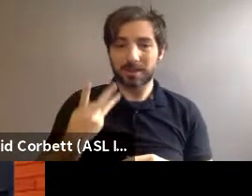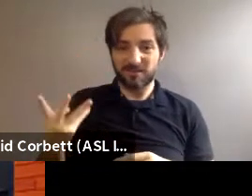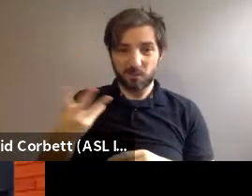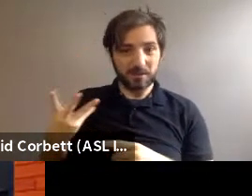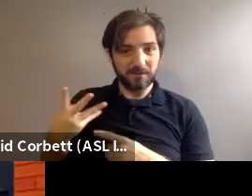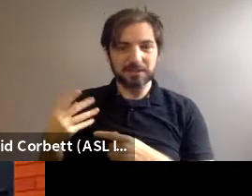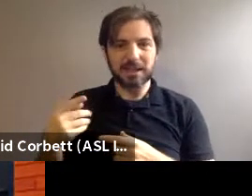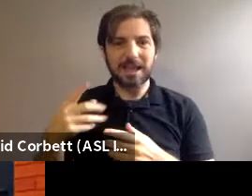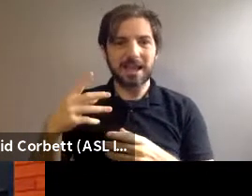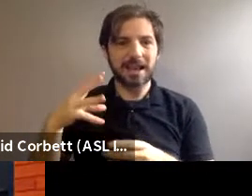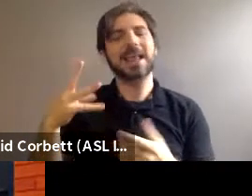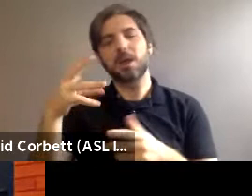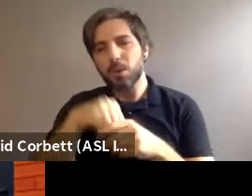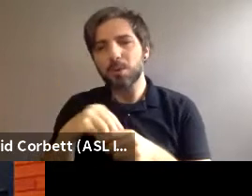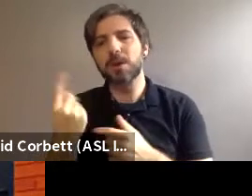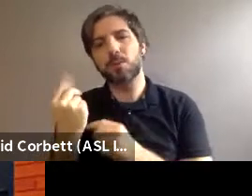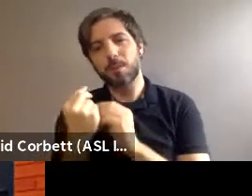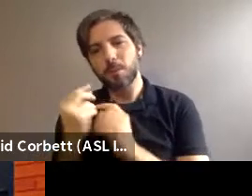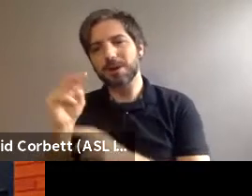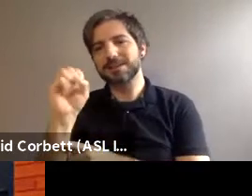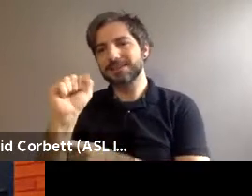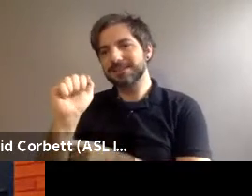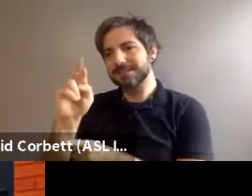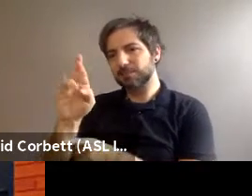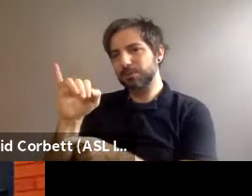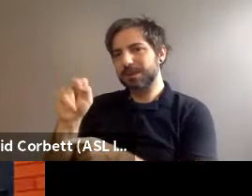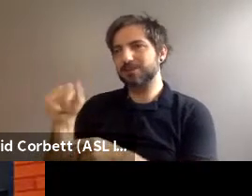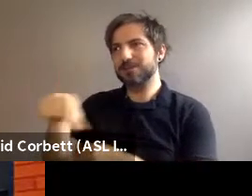including Sabrina Tyus-- who I call her the queen of voter registration-- and I asked